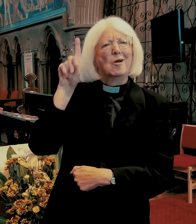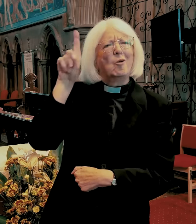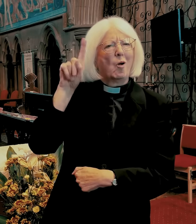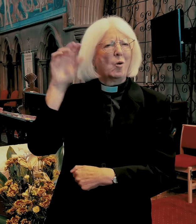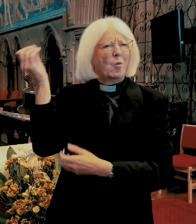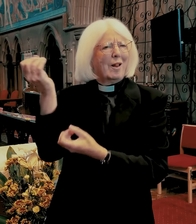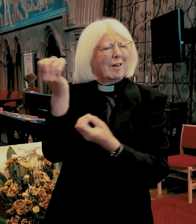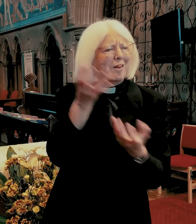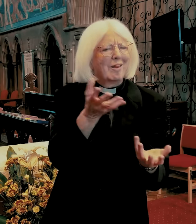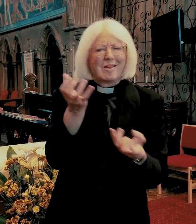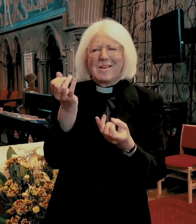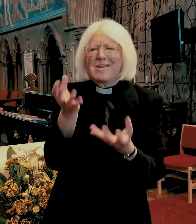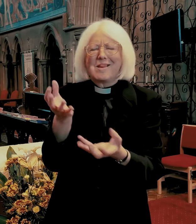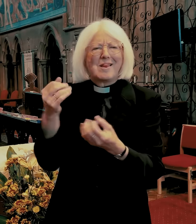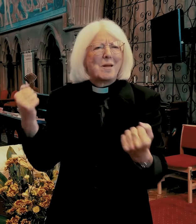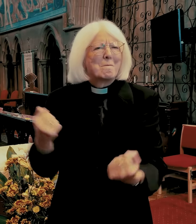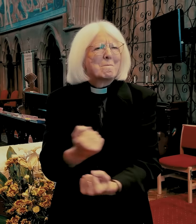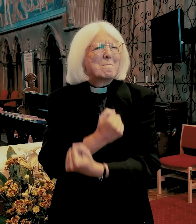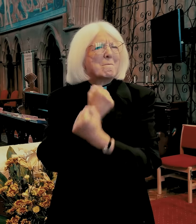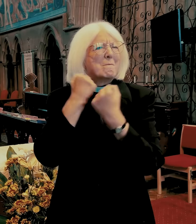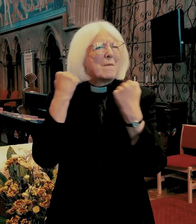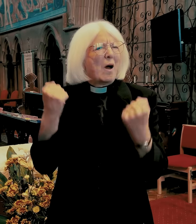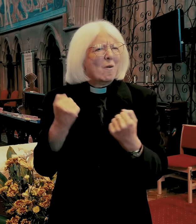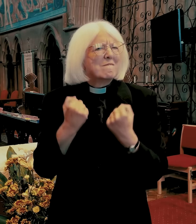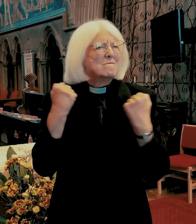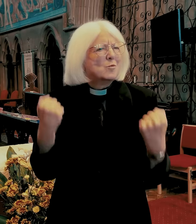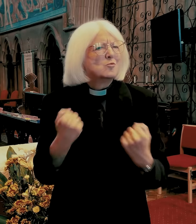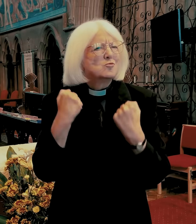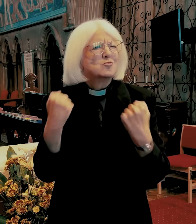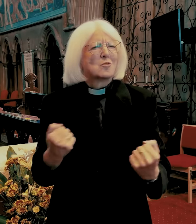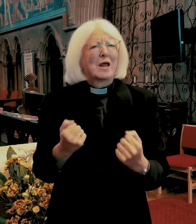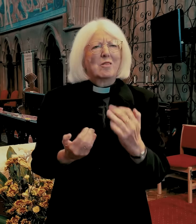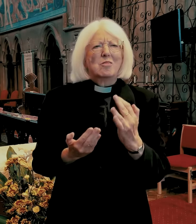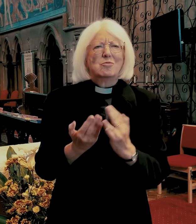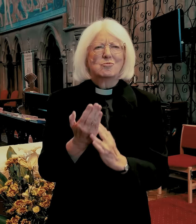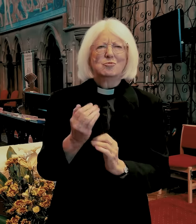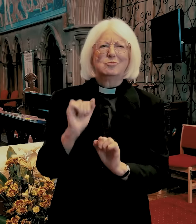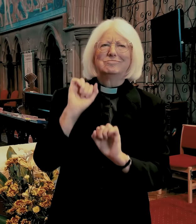he will strengthen you with power through his Spirit in your inner being,